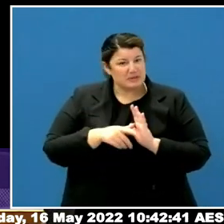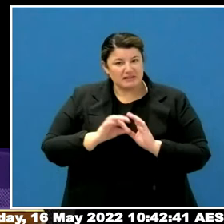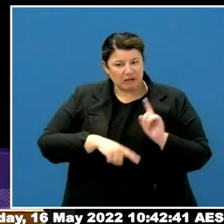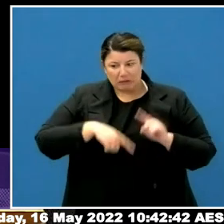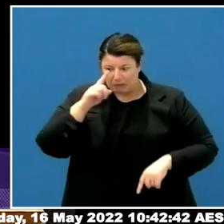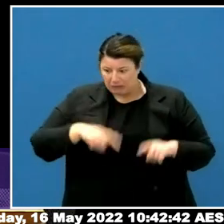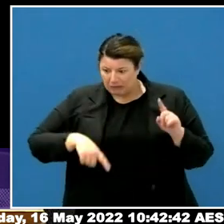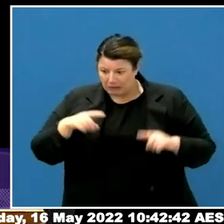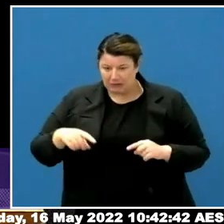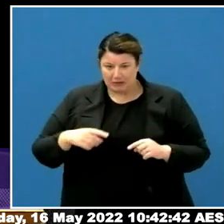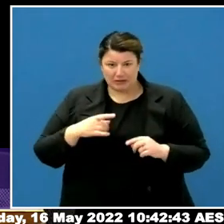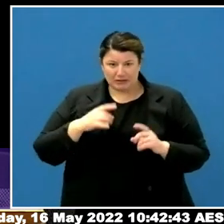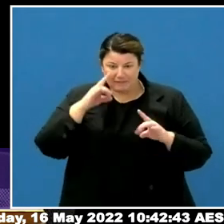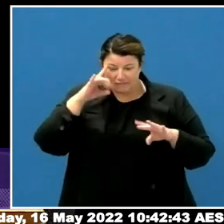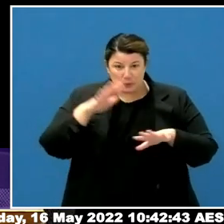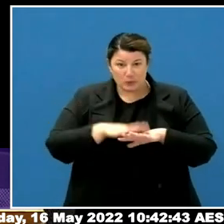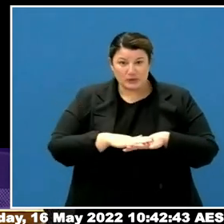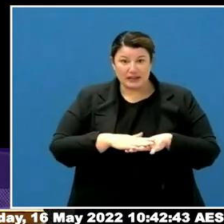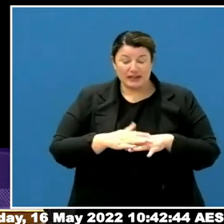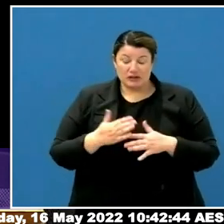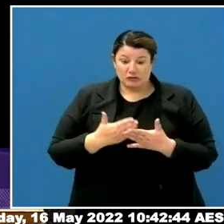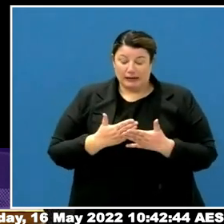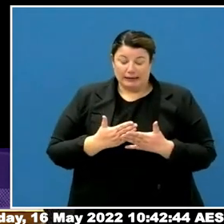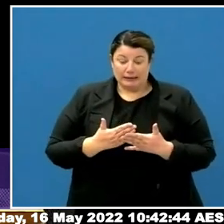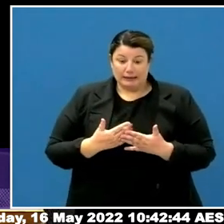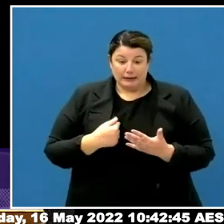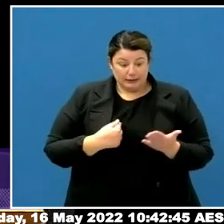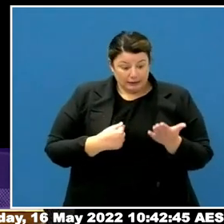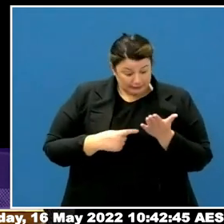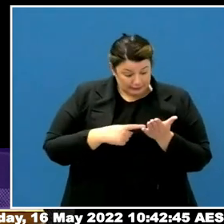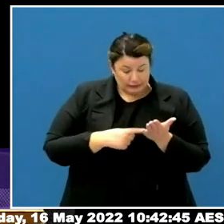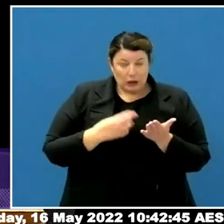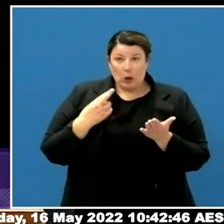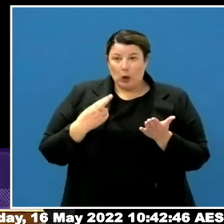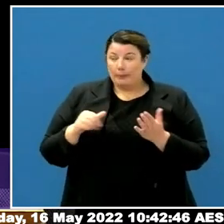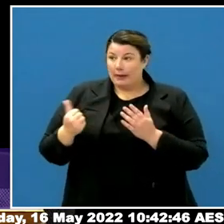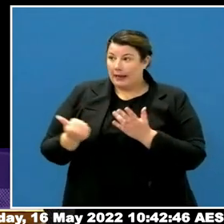that she and Rob had to hope that there would be sufficient funds in Toby's NDIS plan